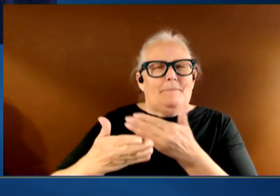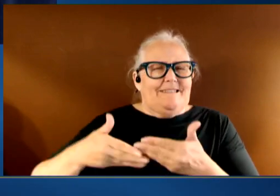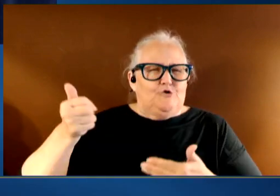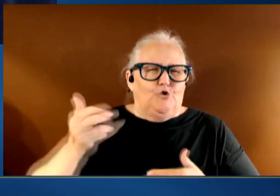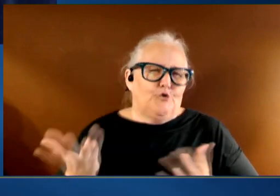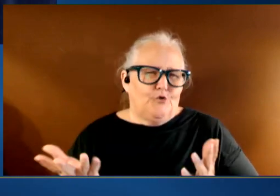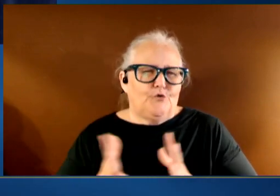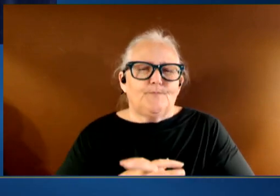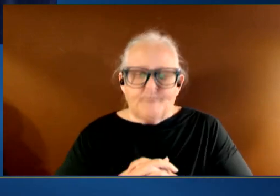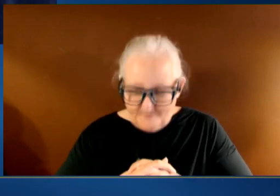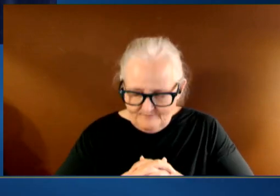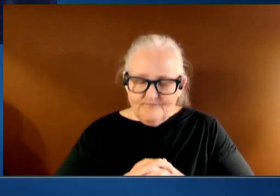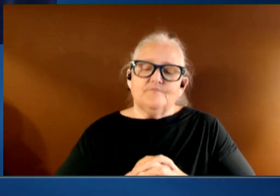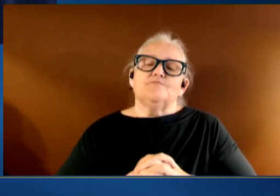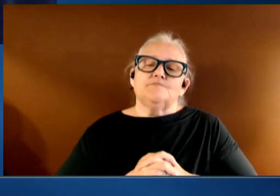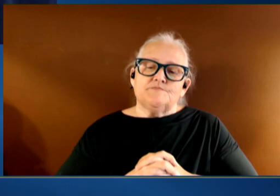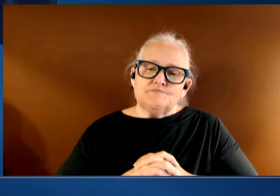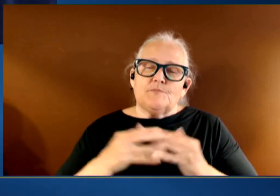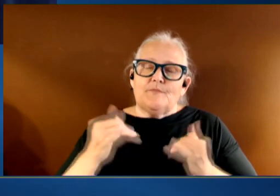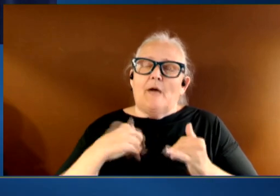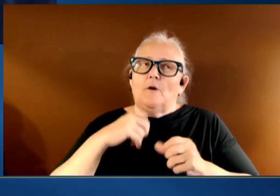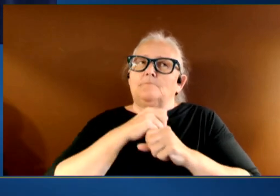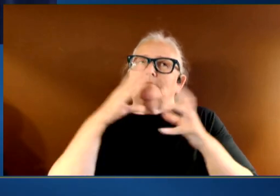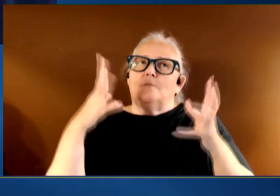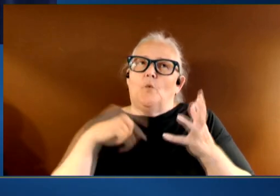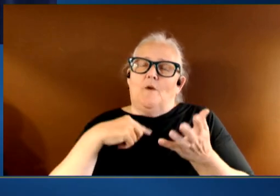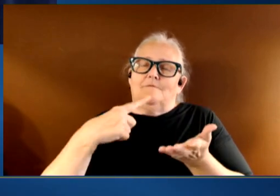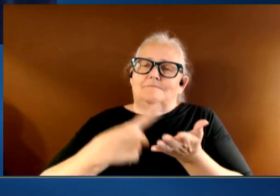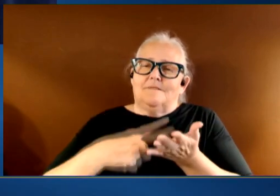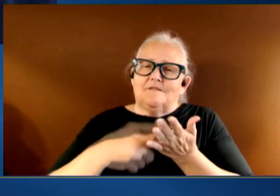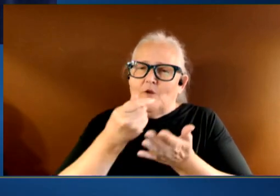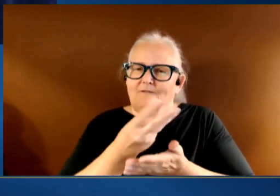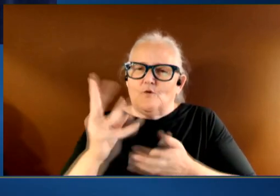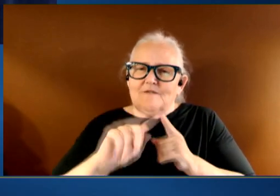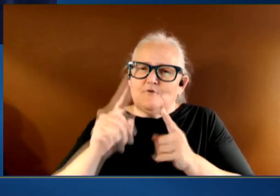as I think about the treatments that we've been talking about today, I'm really struck by,